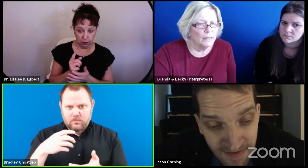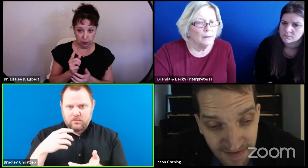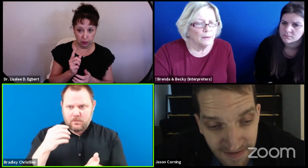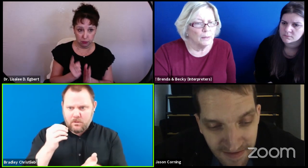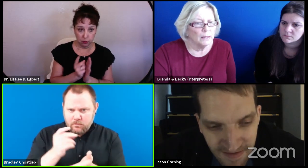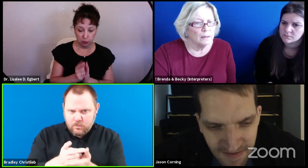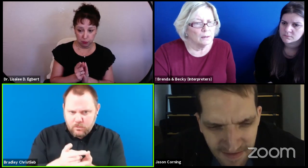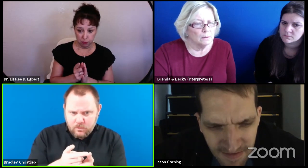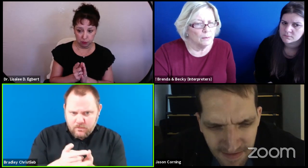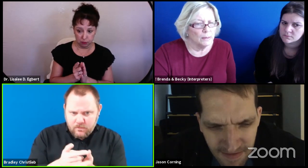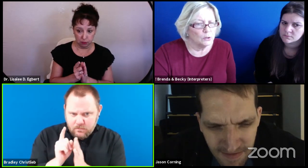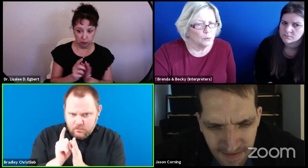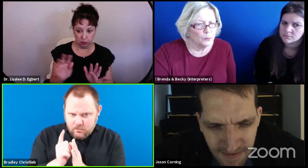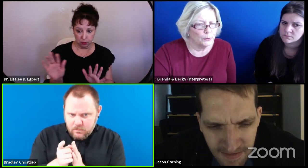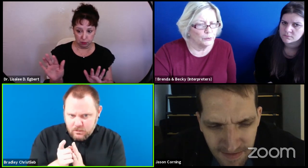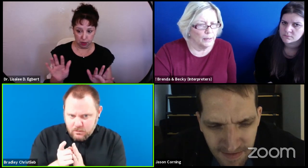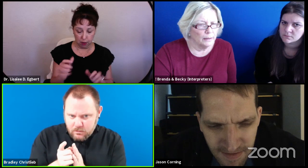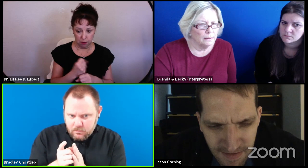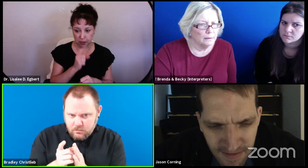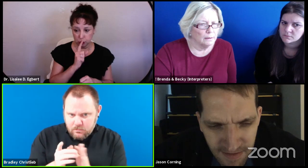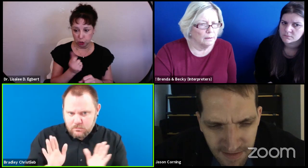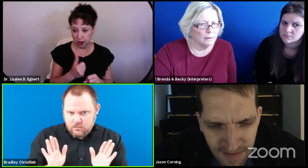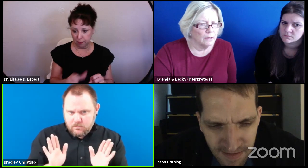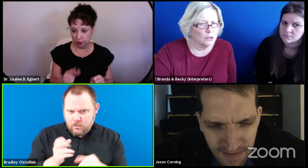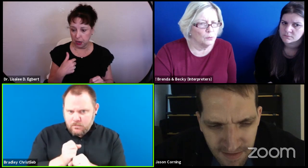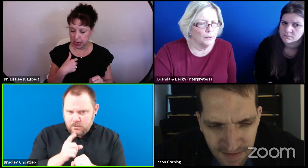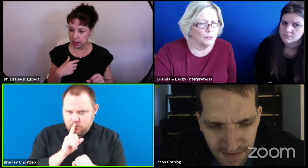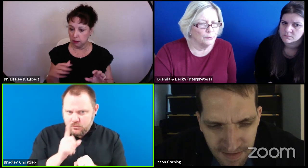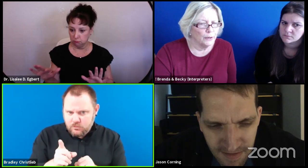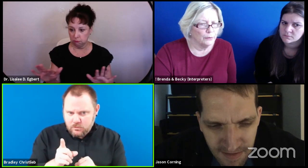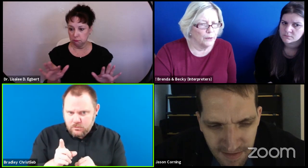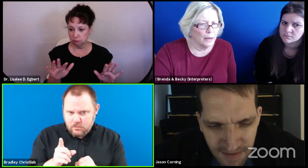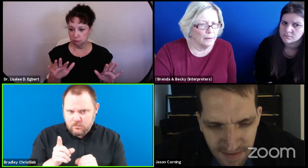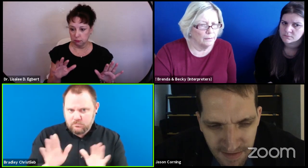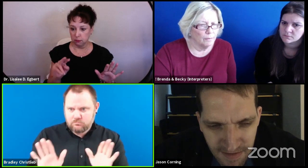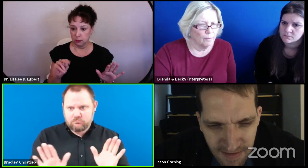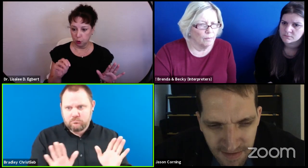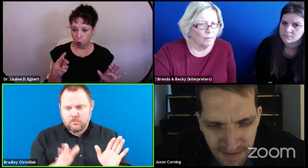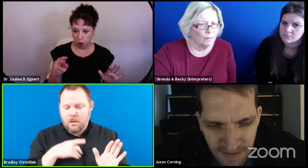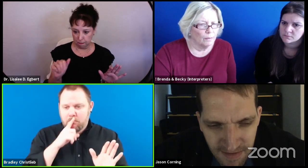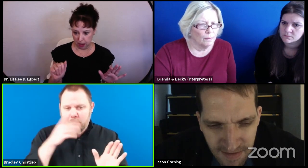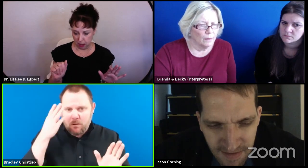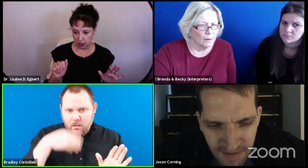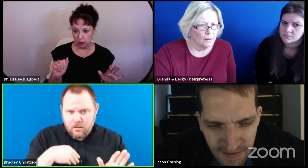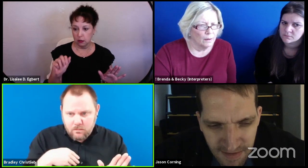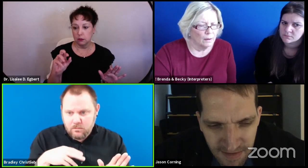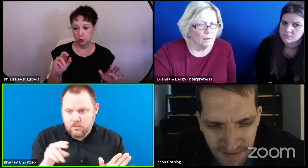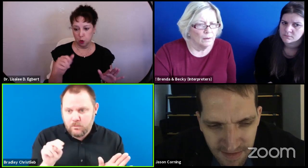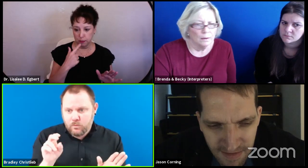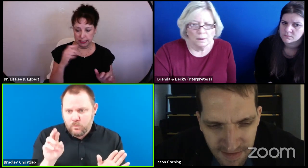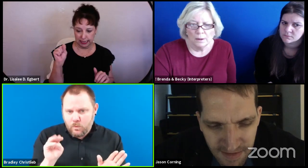Meaning that the minutes are approved? I just want to verify.